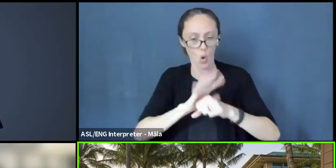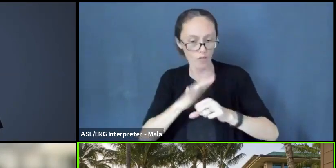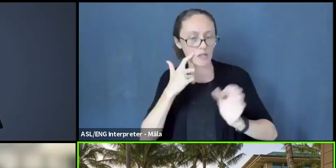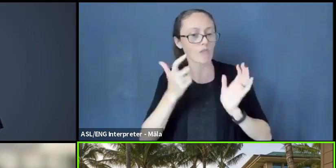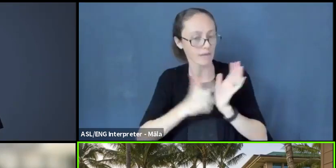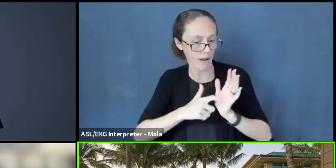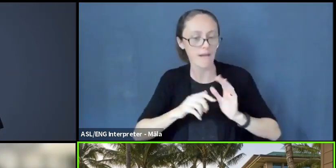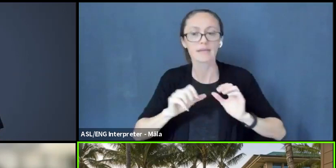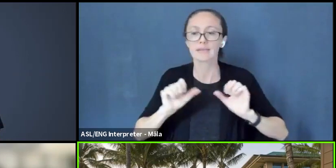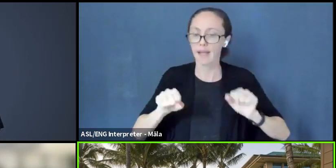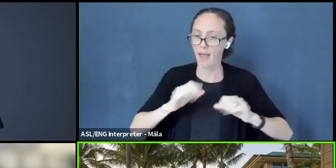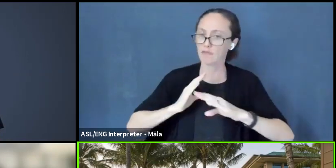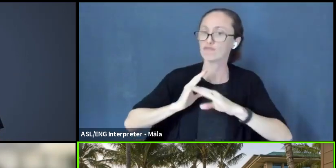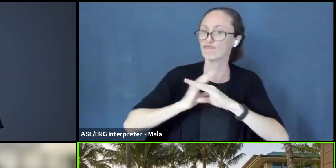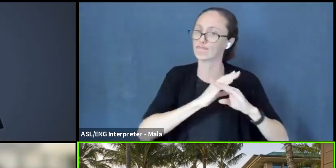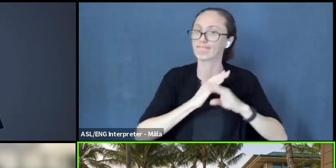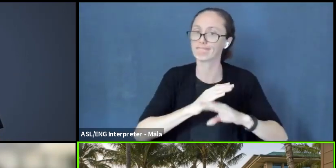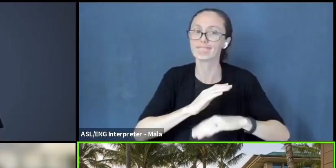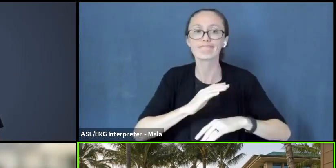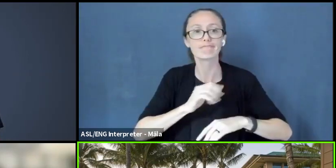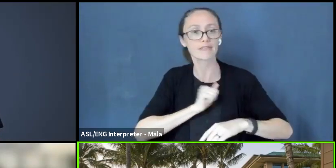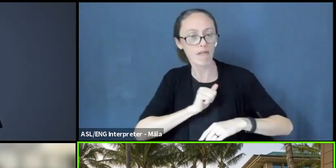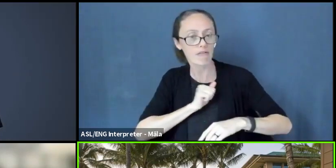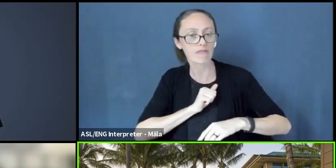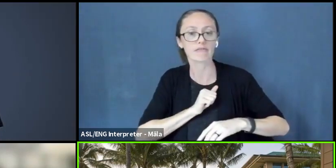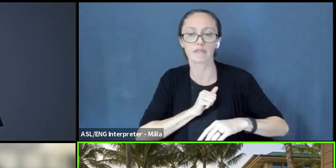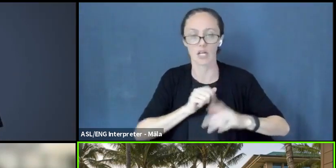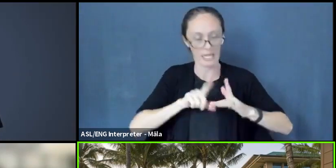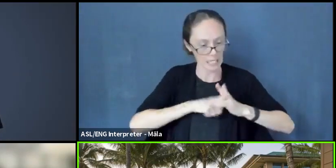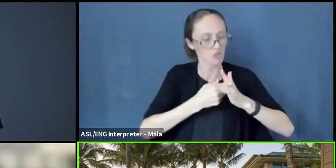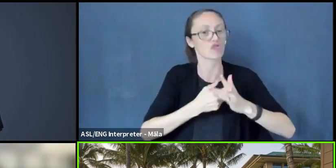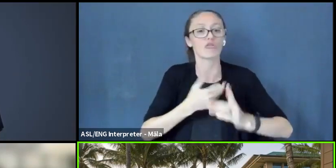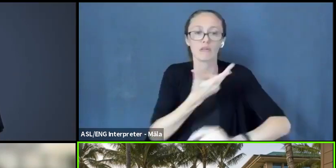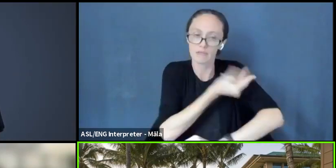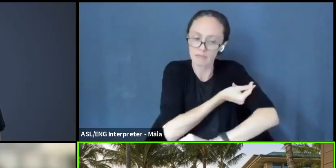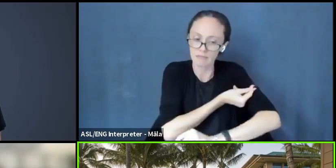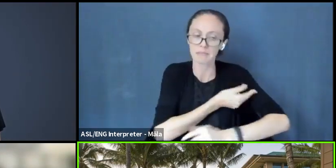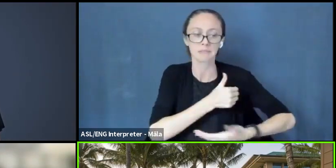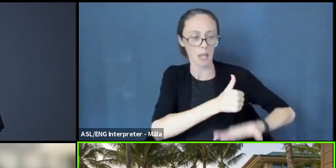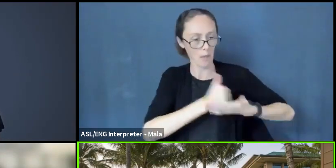Against the virus with the initial series of vaccines about now, you're going to give